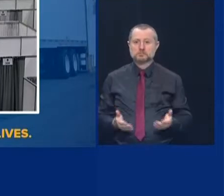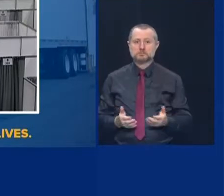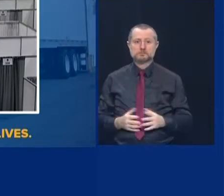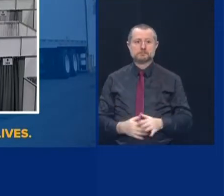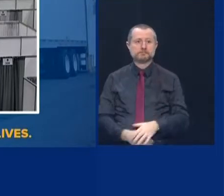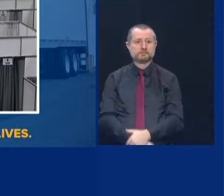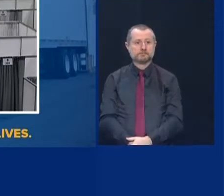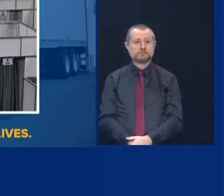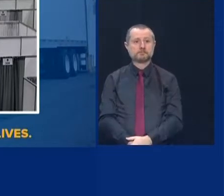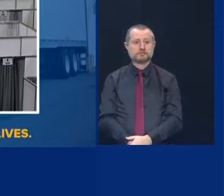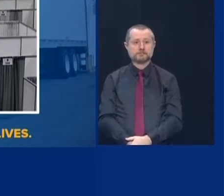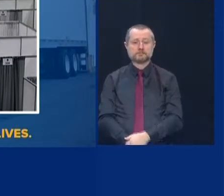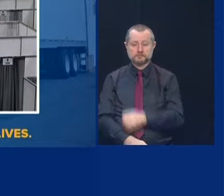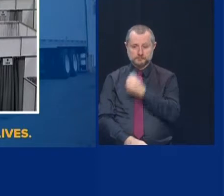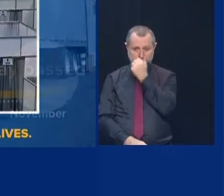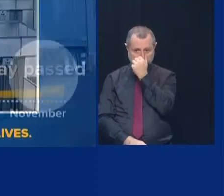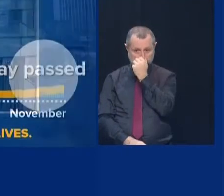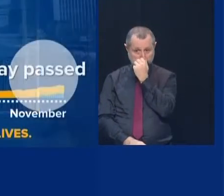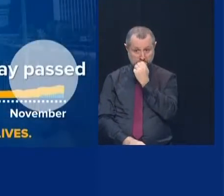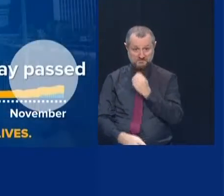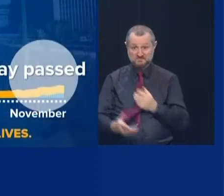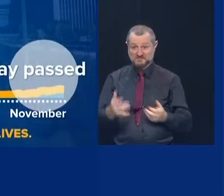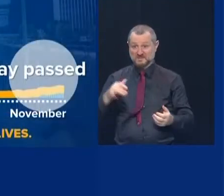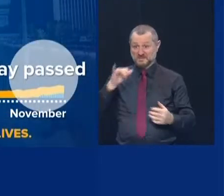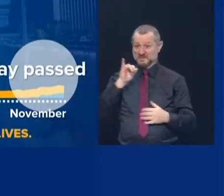I MEAN THAT WAS JUST A FEW